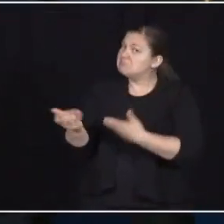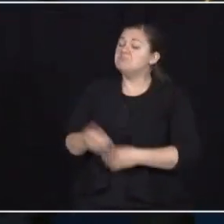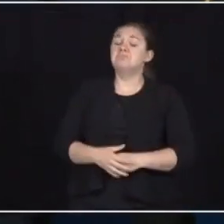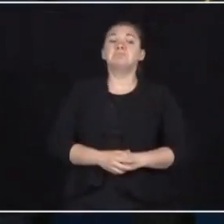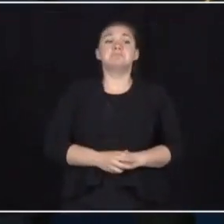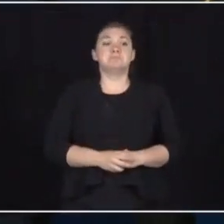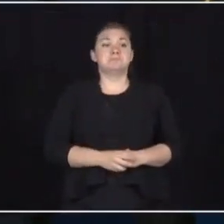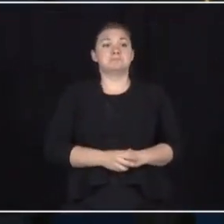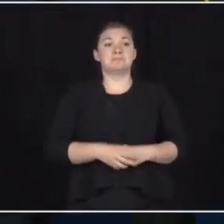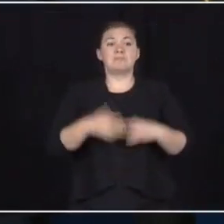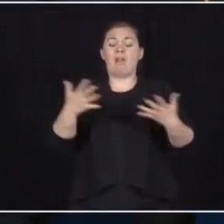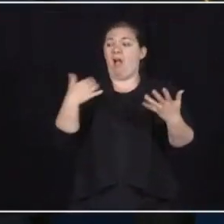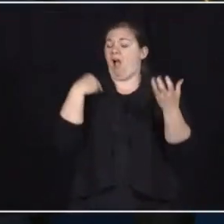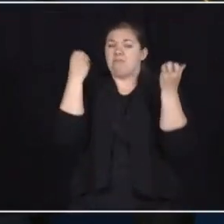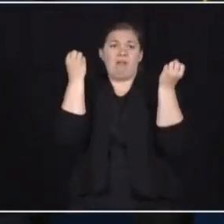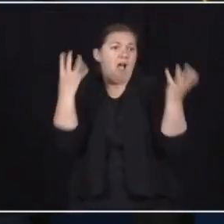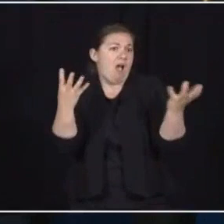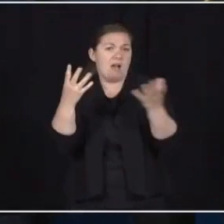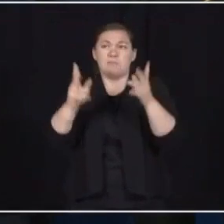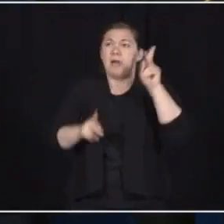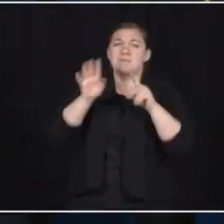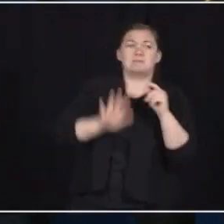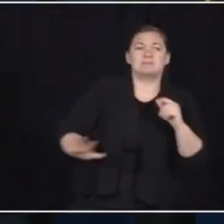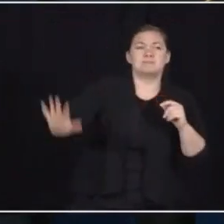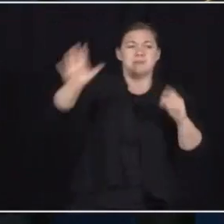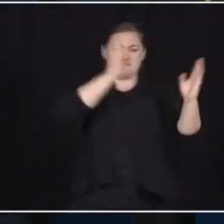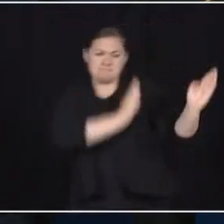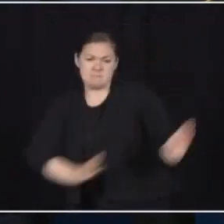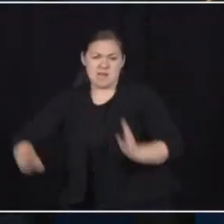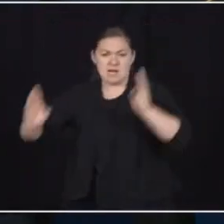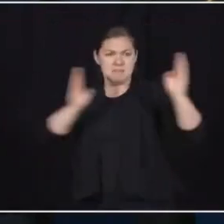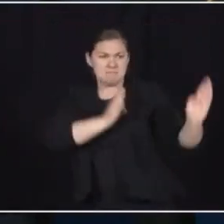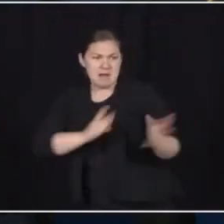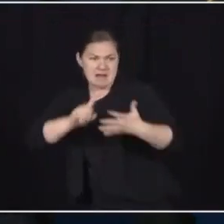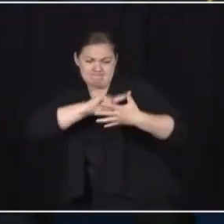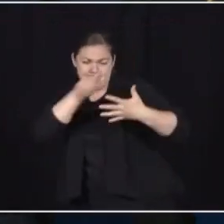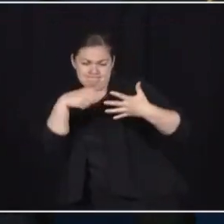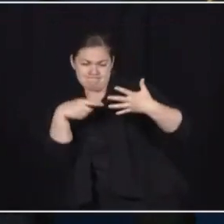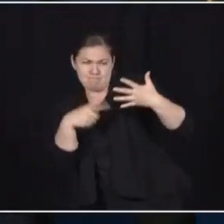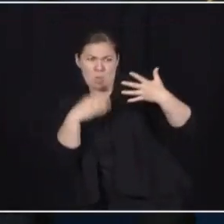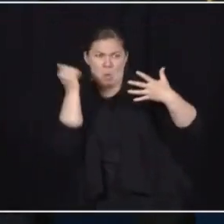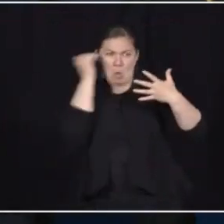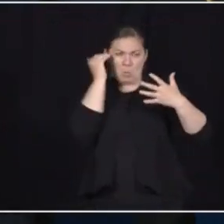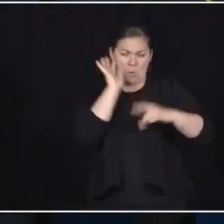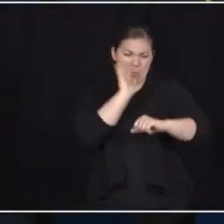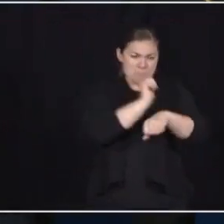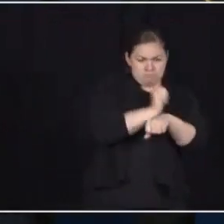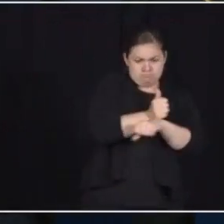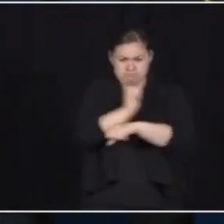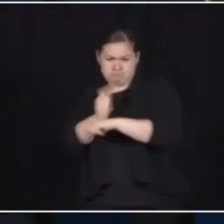way with the input of thousands of people across the province. Planning for what is to secure a saved recovery in Ontario.